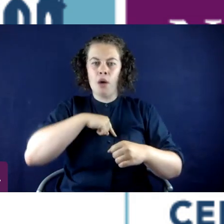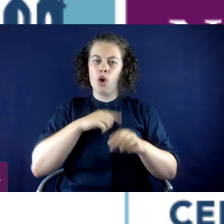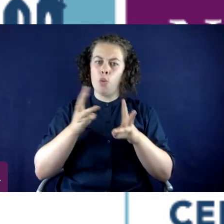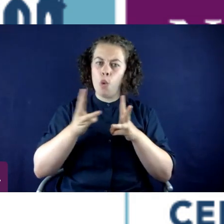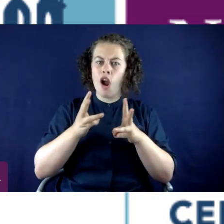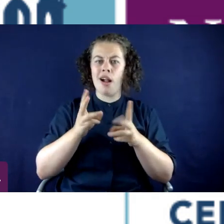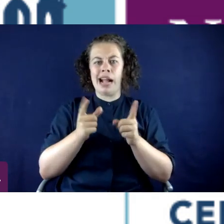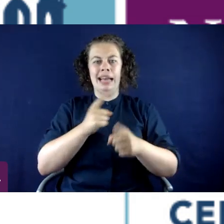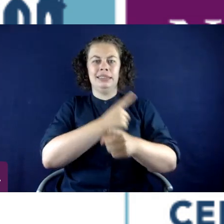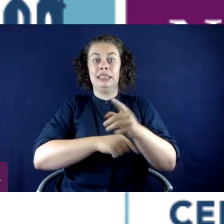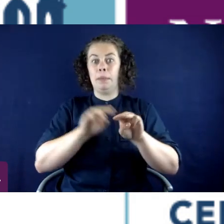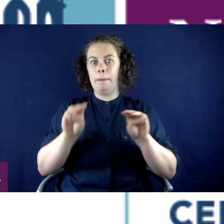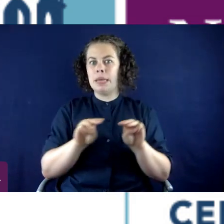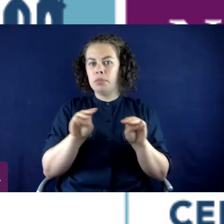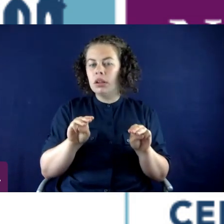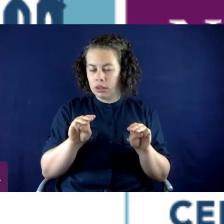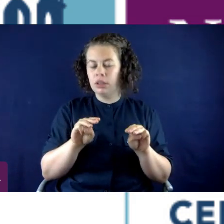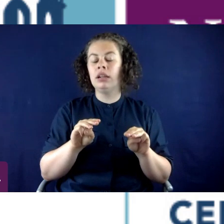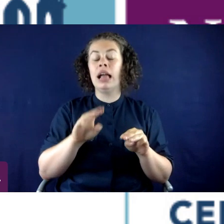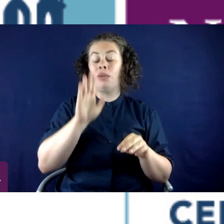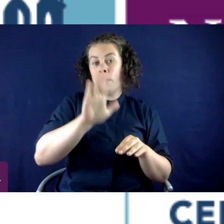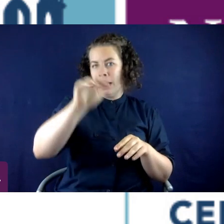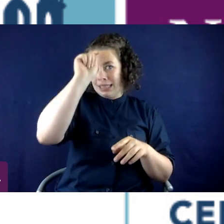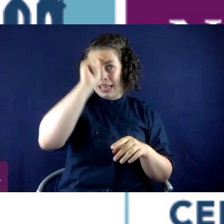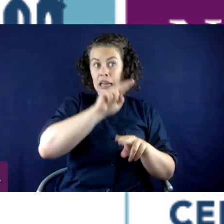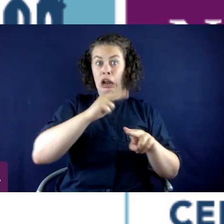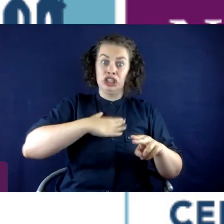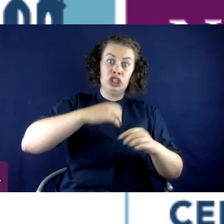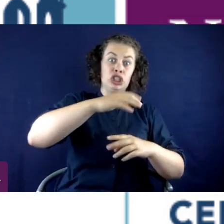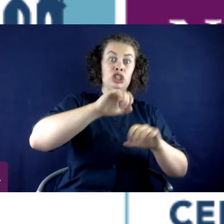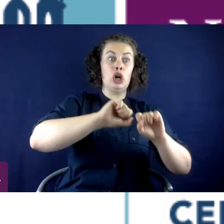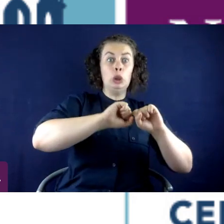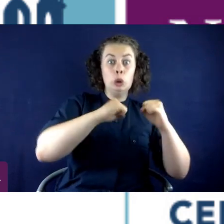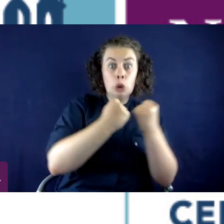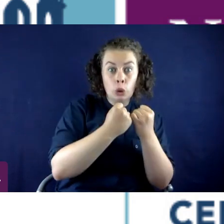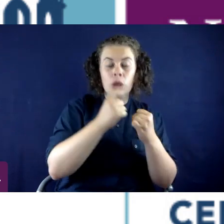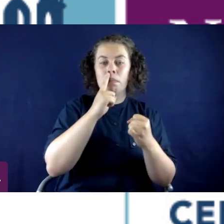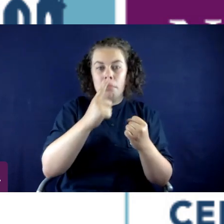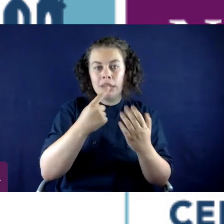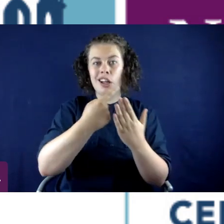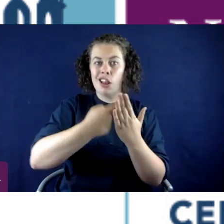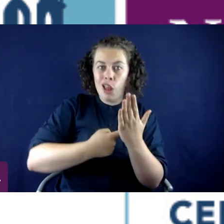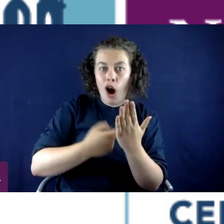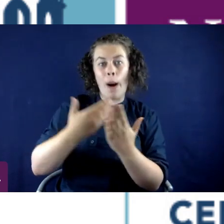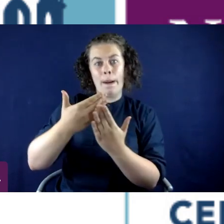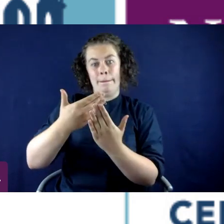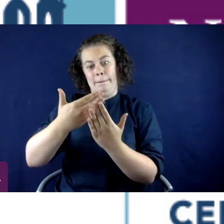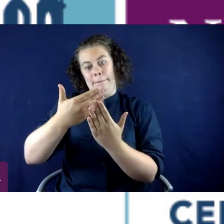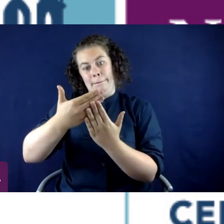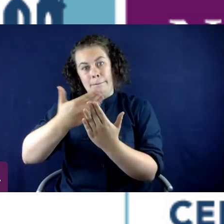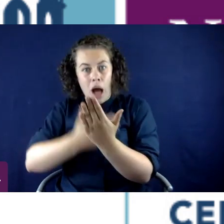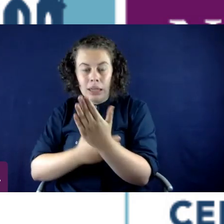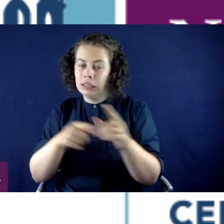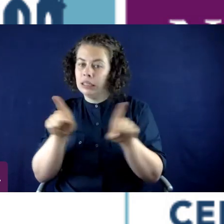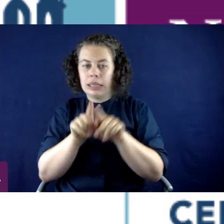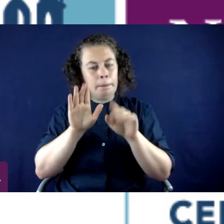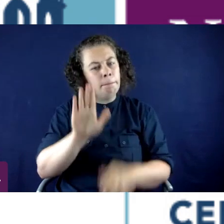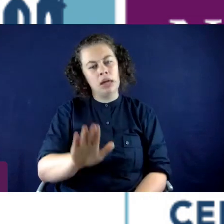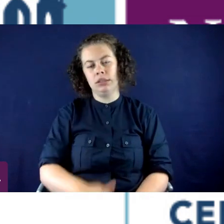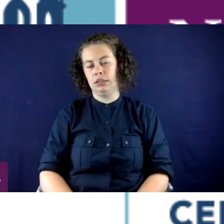thinking about not just social but policy and other frameworks, it is in creamy extremely important.